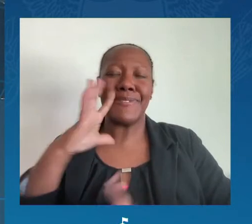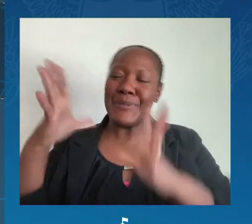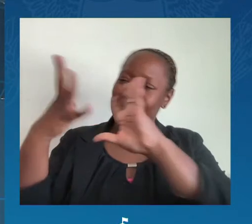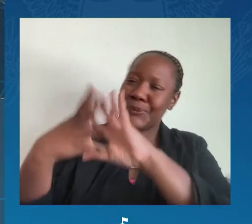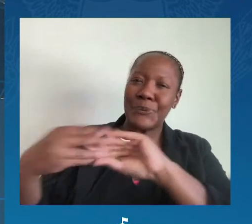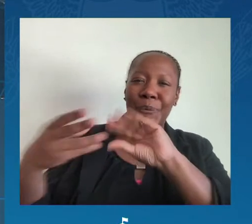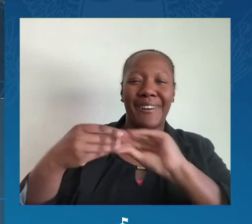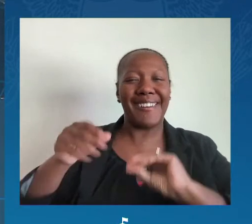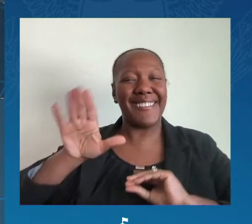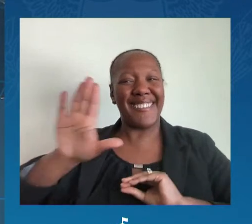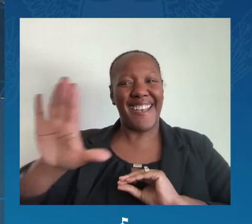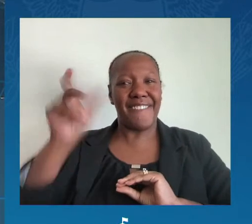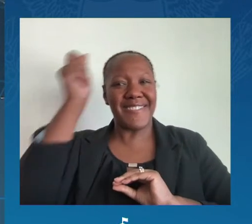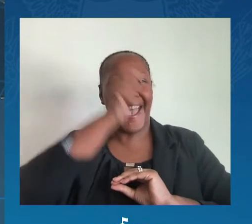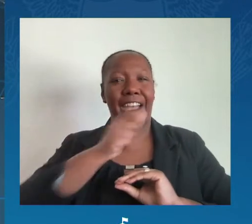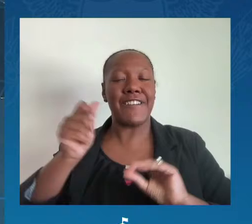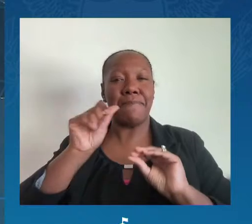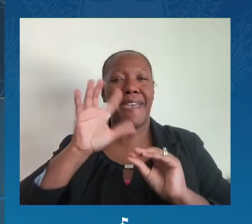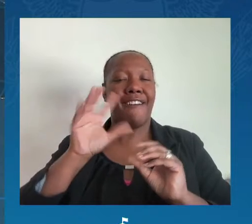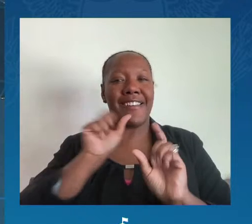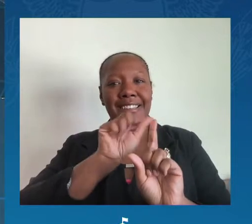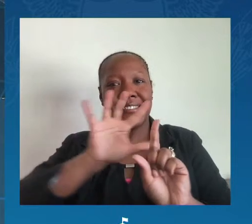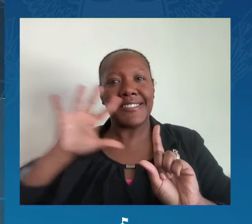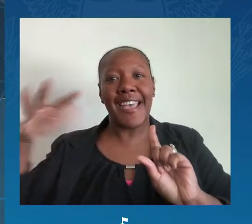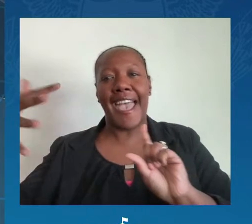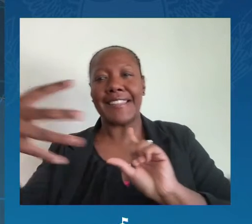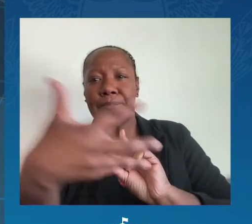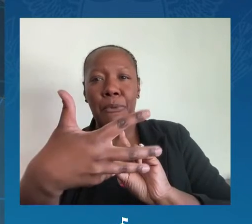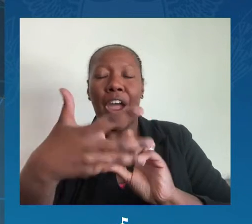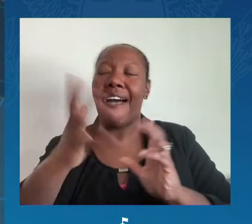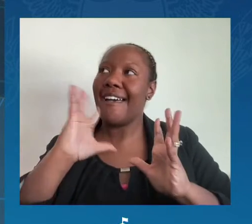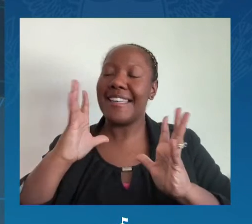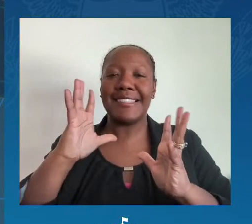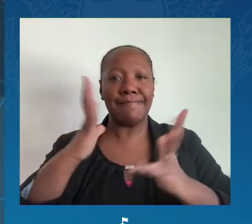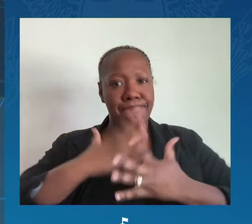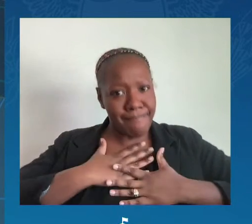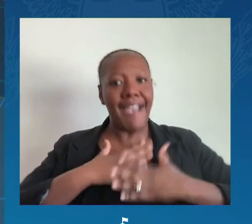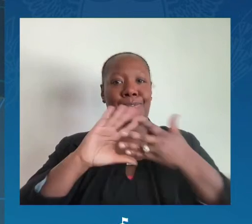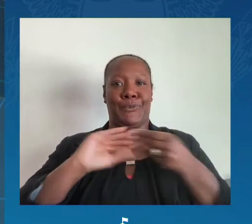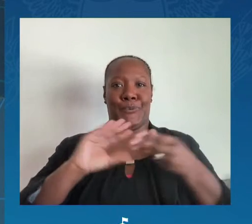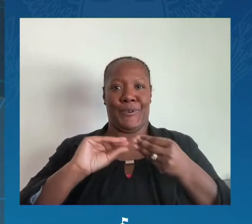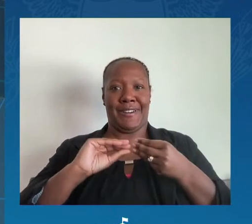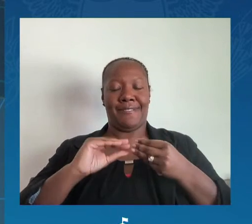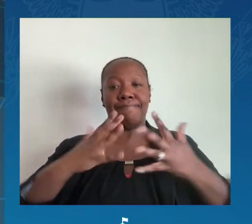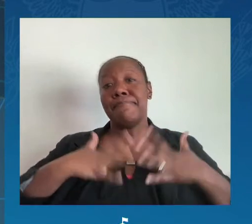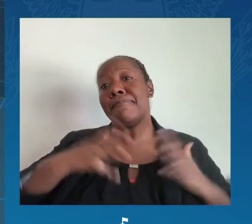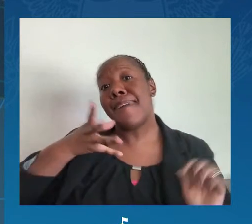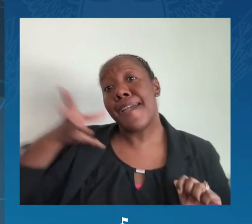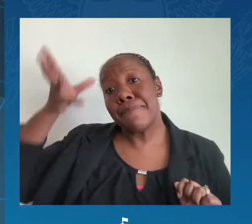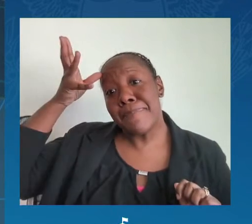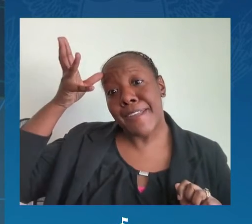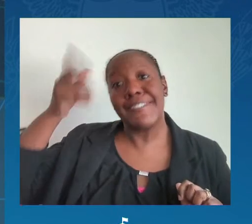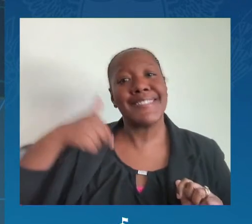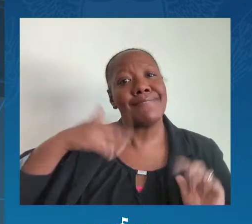is one that is part of my story. My parents, although they raised me in Southern California,